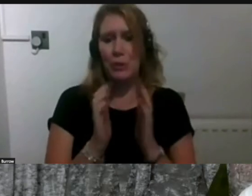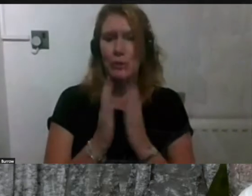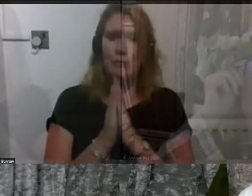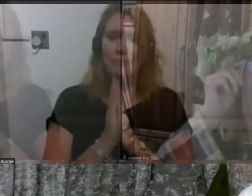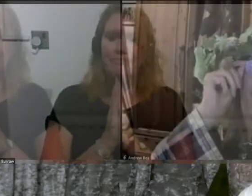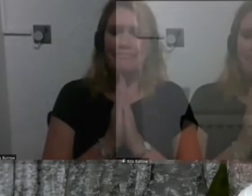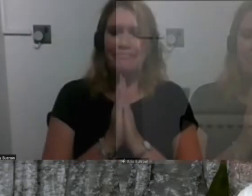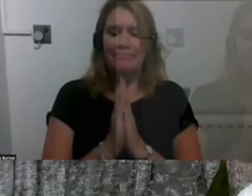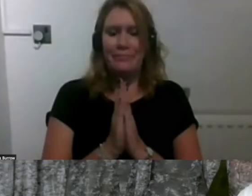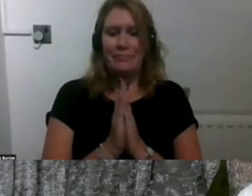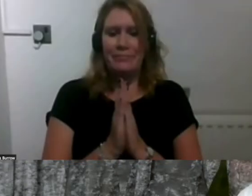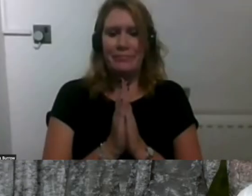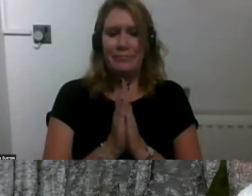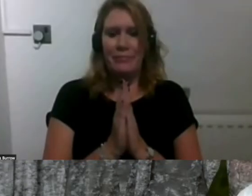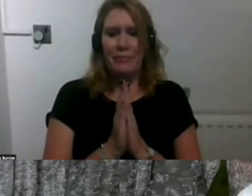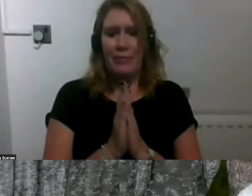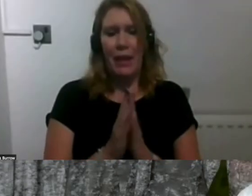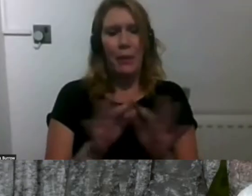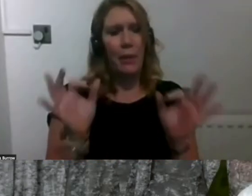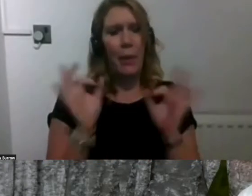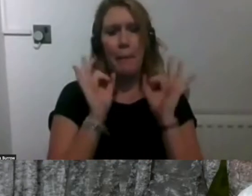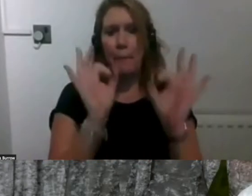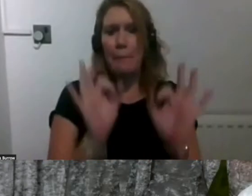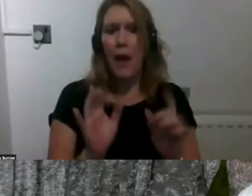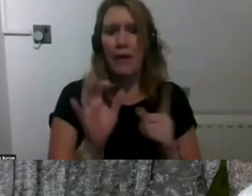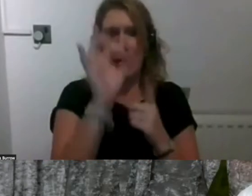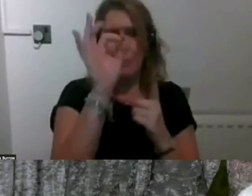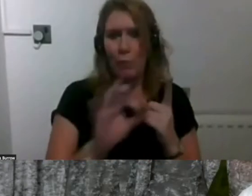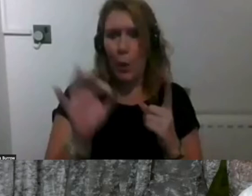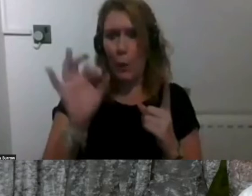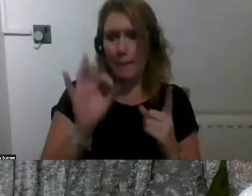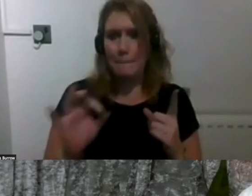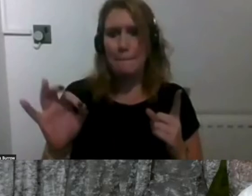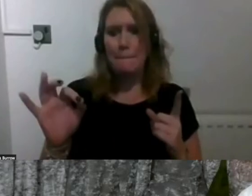think the perfect poem to finish this